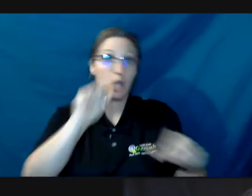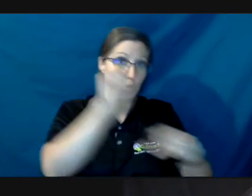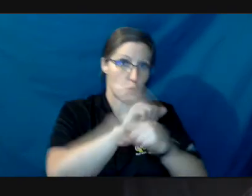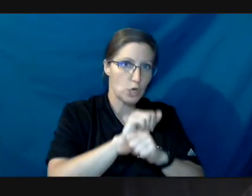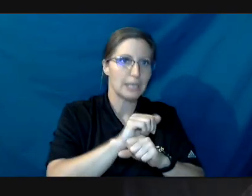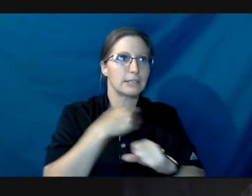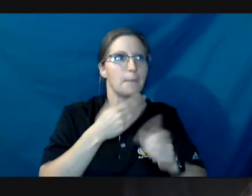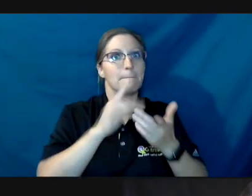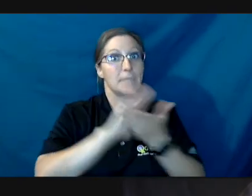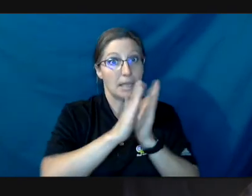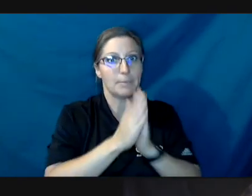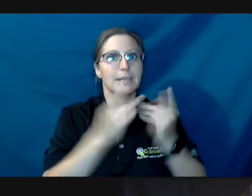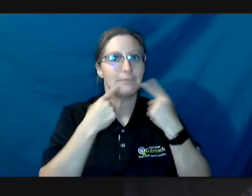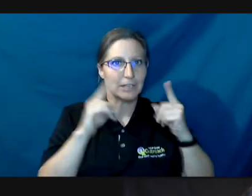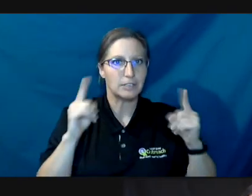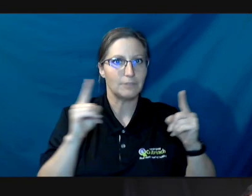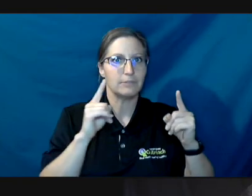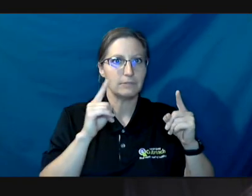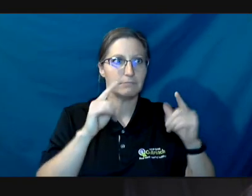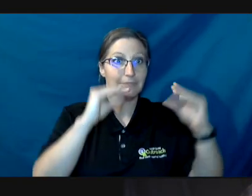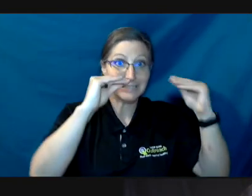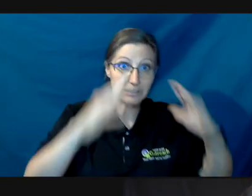(Julie) Yes absolutely.